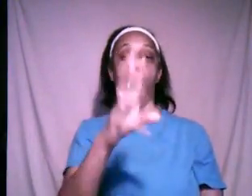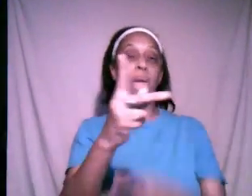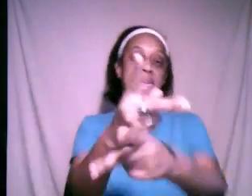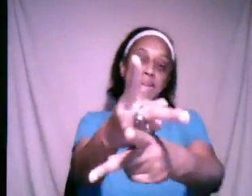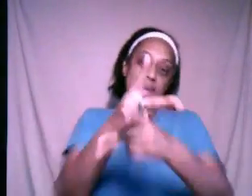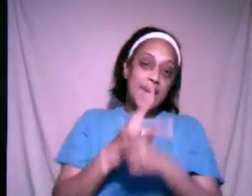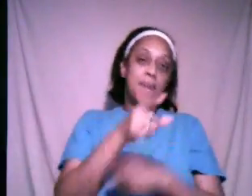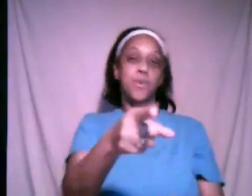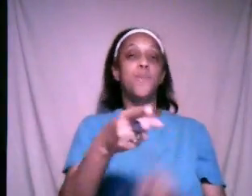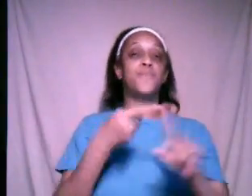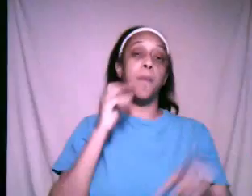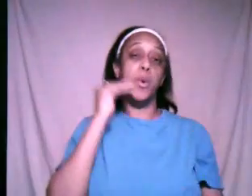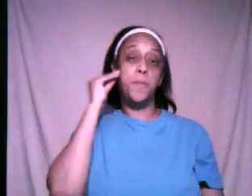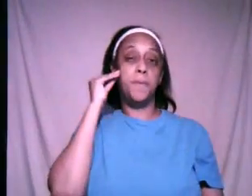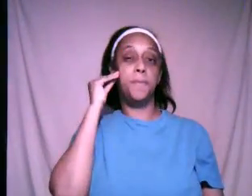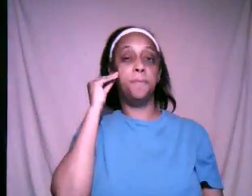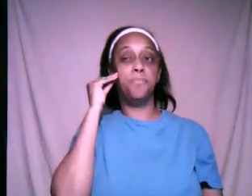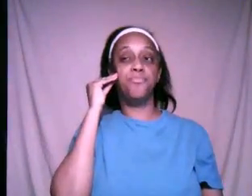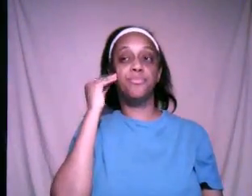keep you from leaving.